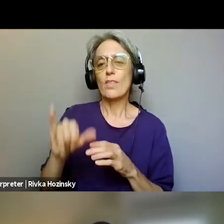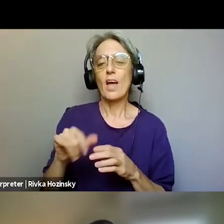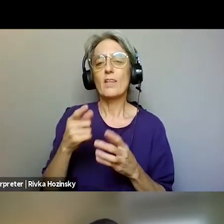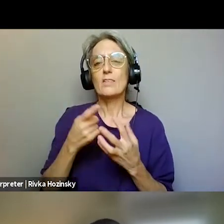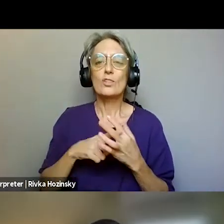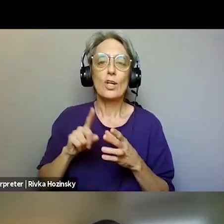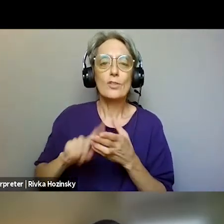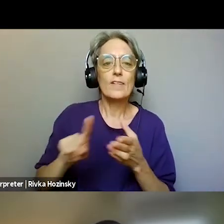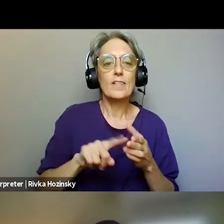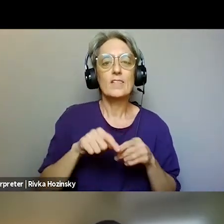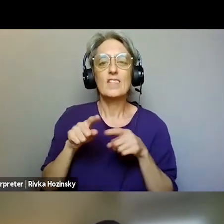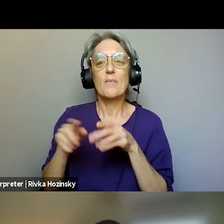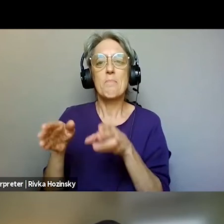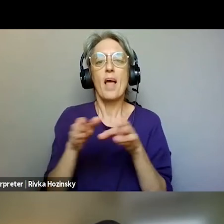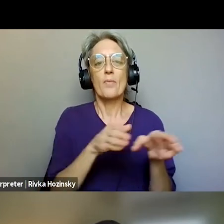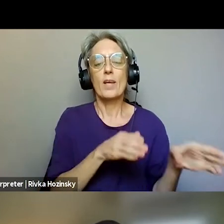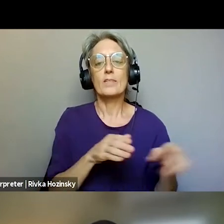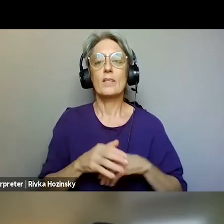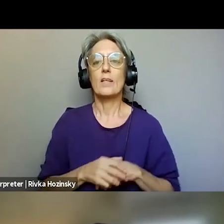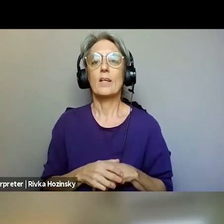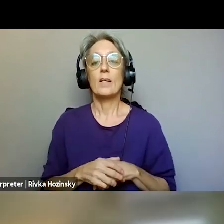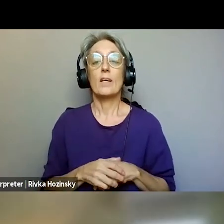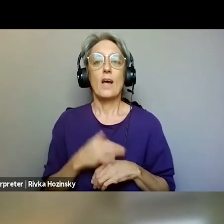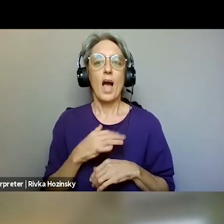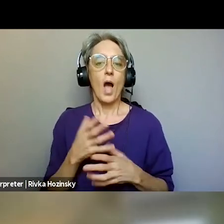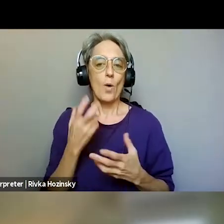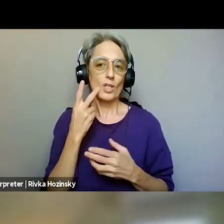I would love to see more work really sort of looking at what are the social and other